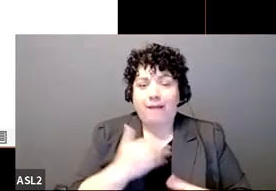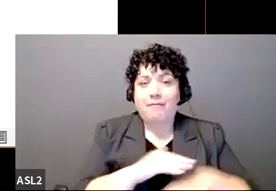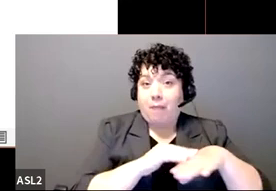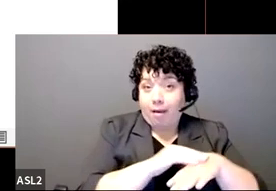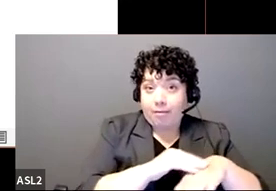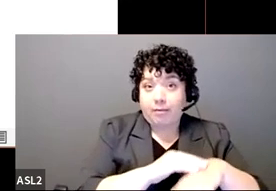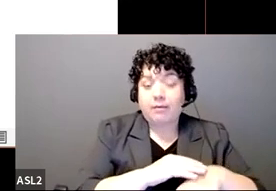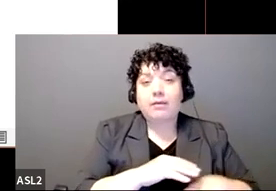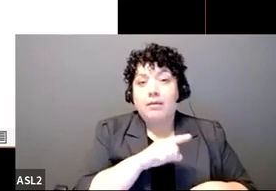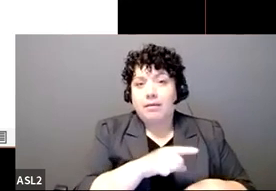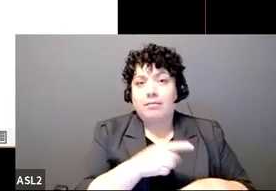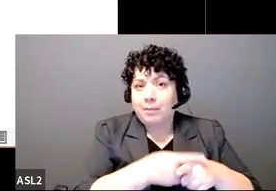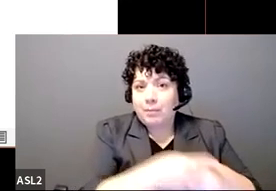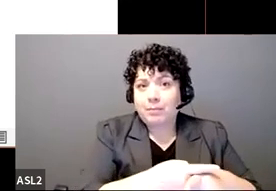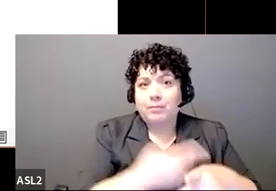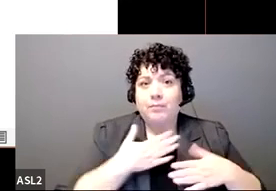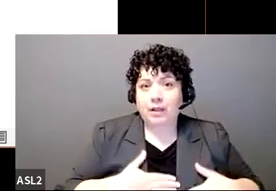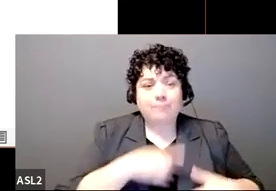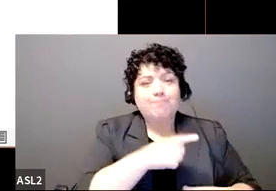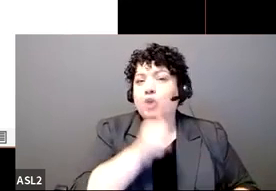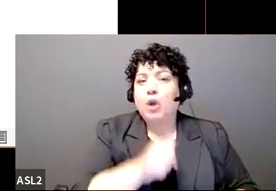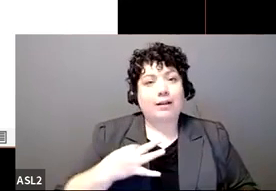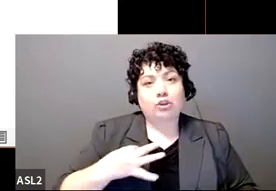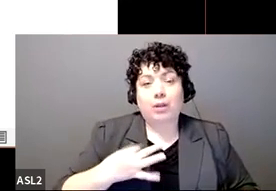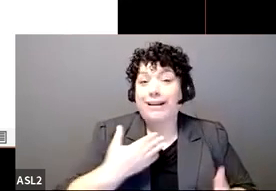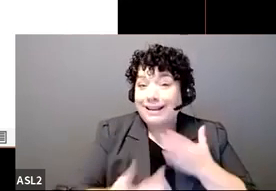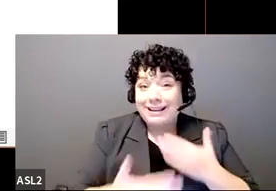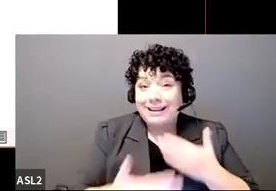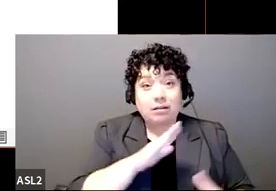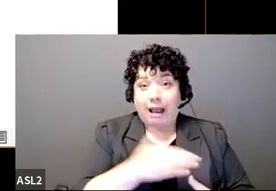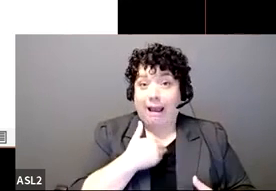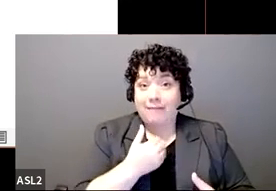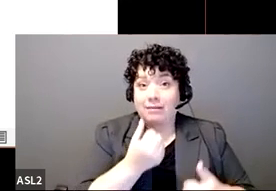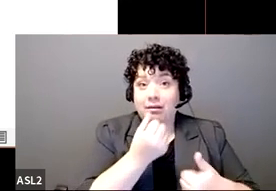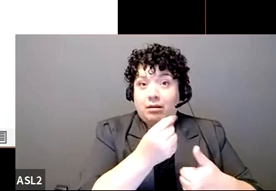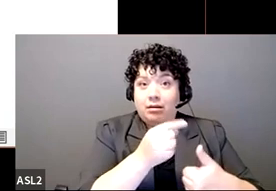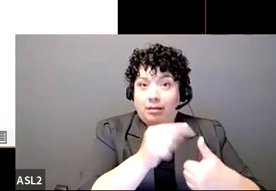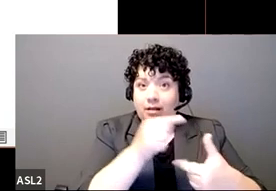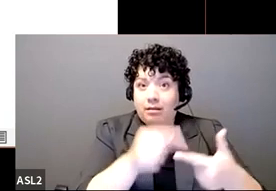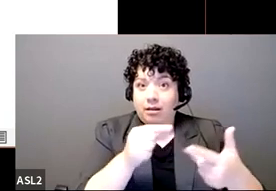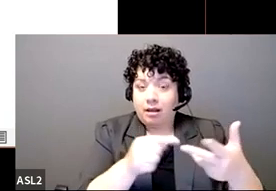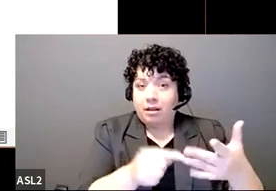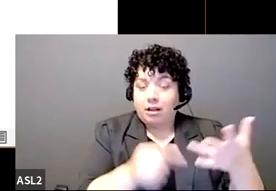eligible for programs even if the cumulative impact of their multiple impairments is severe